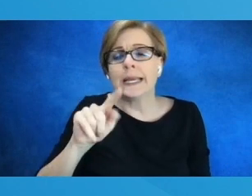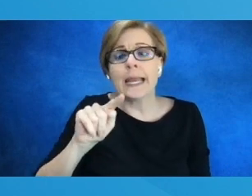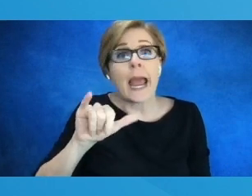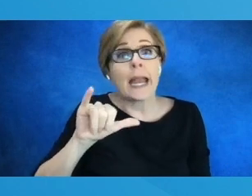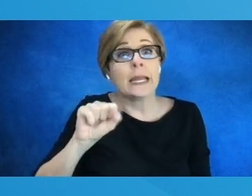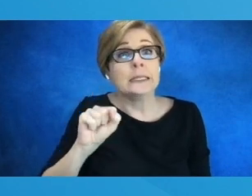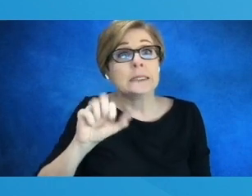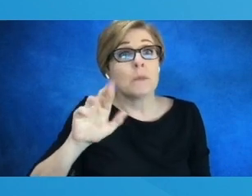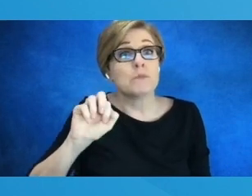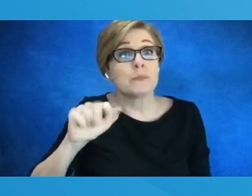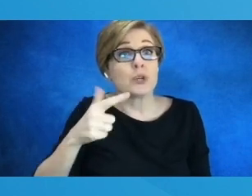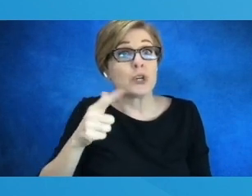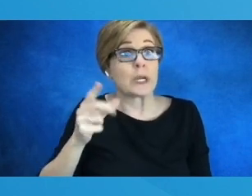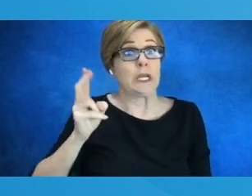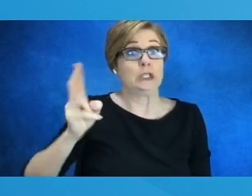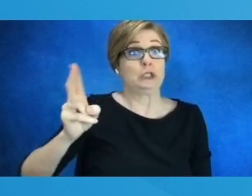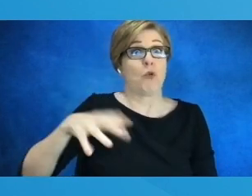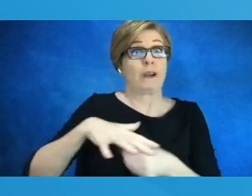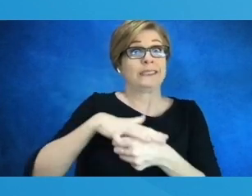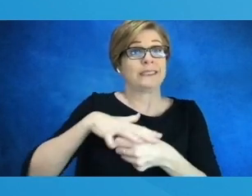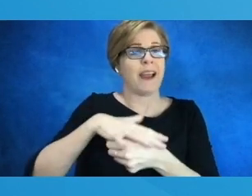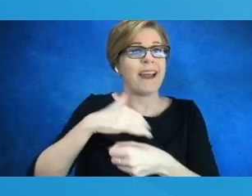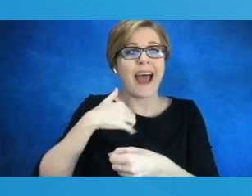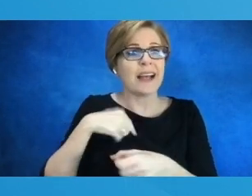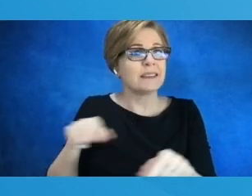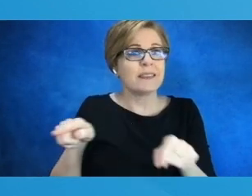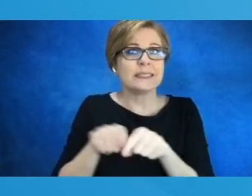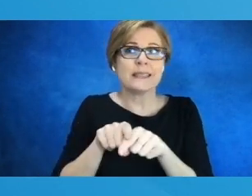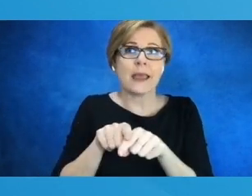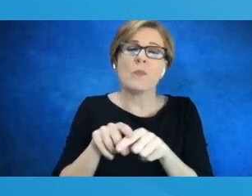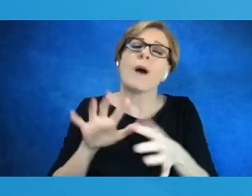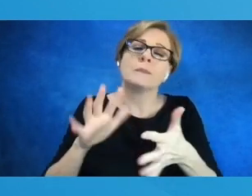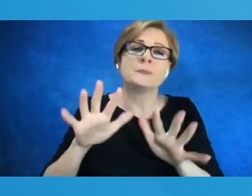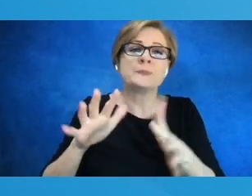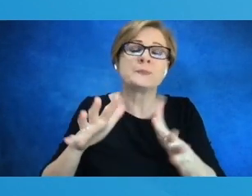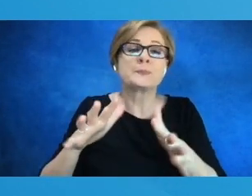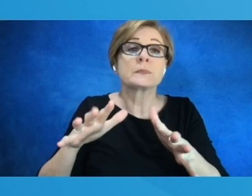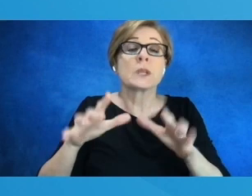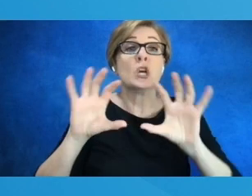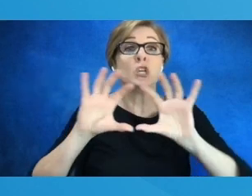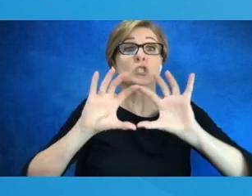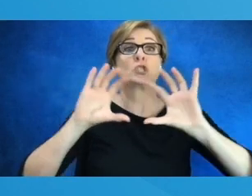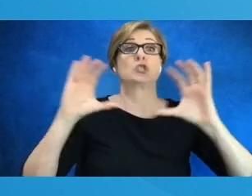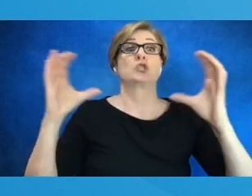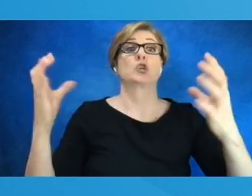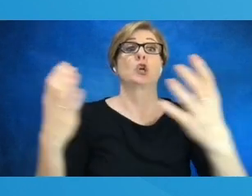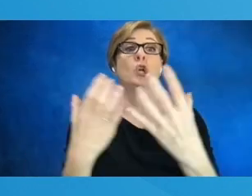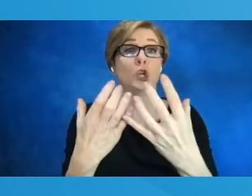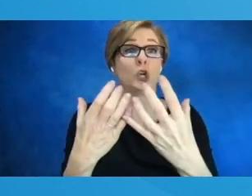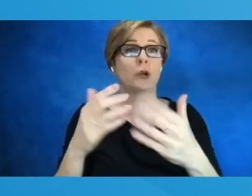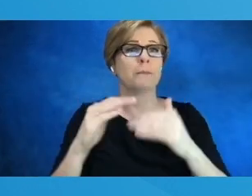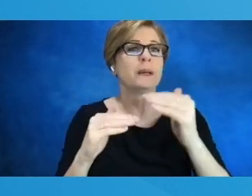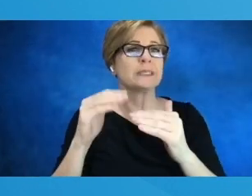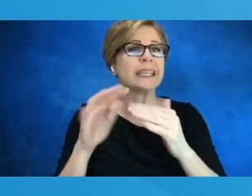the same circular shape, well, not the same, but a circular shape building like the Hirshhorn